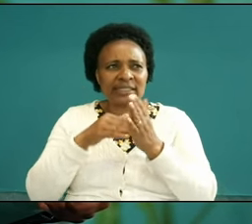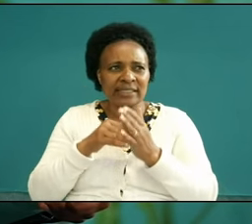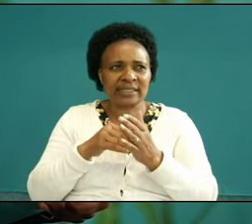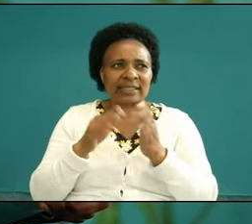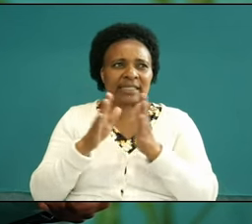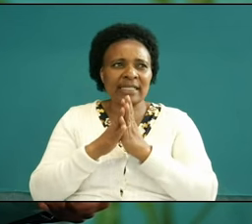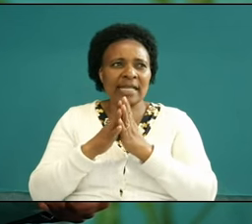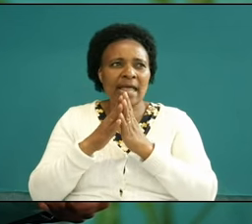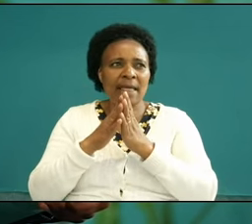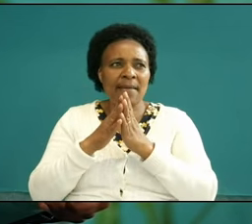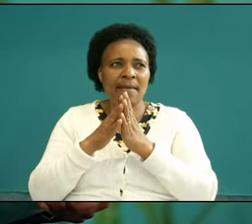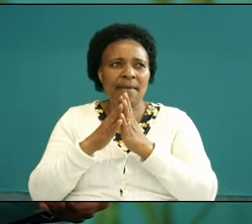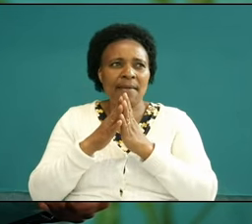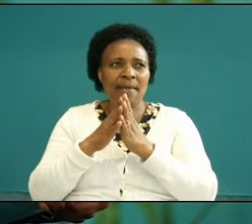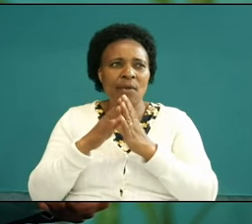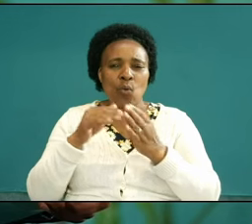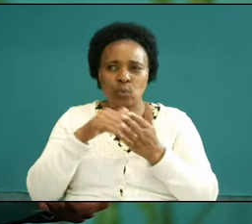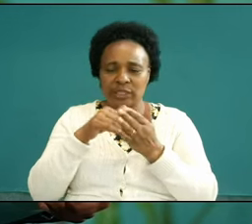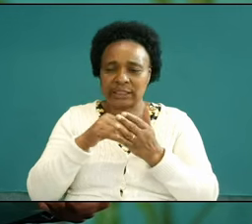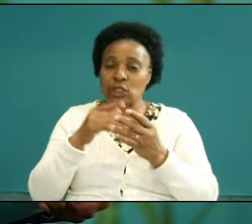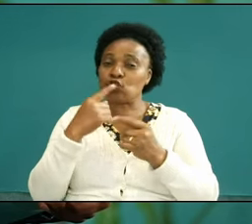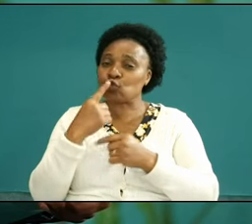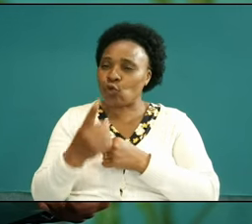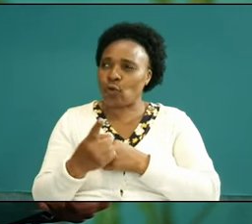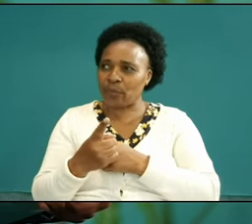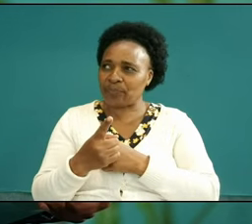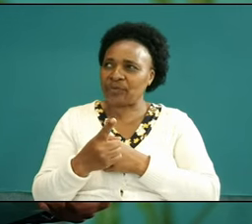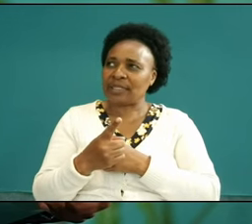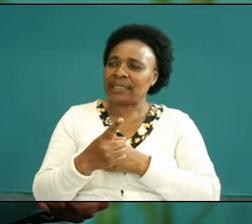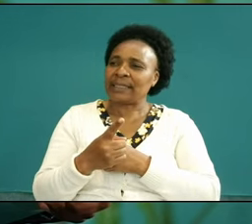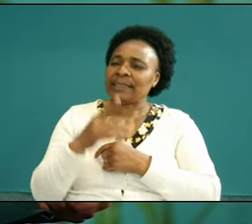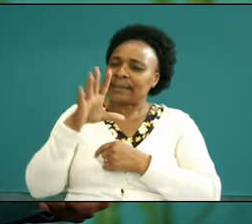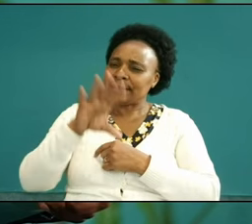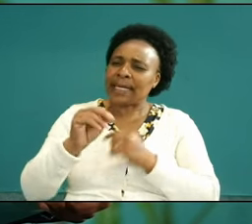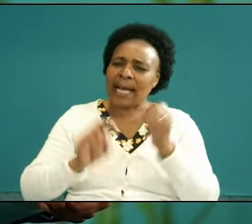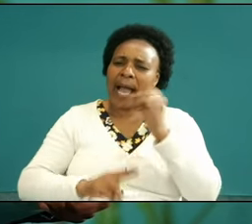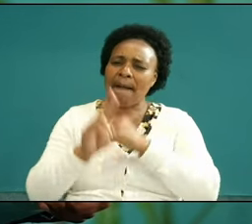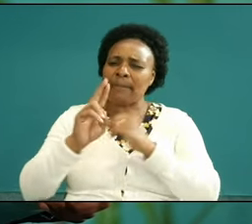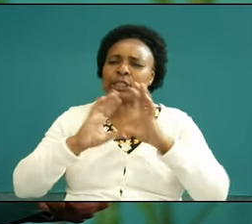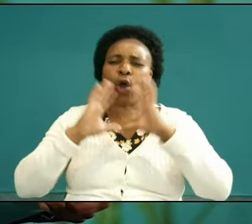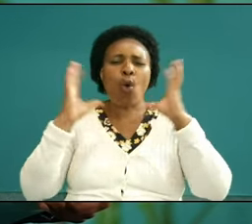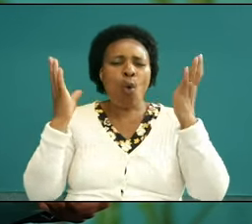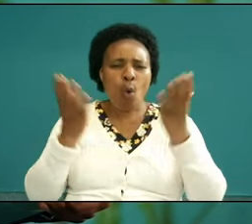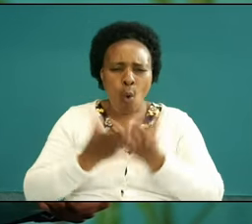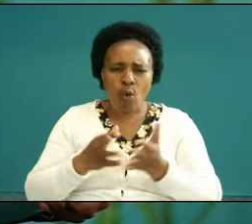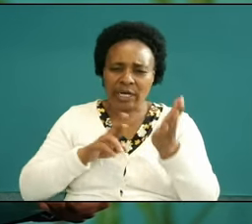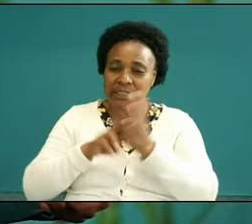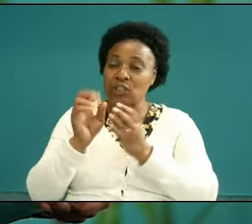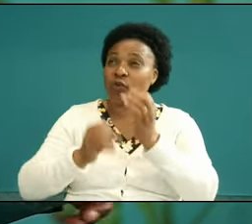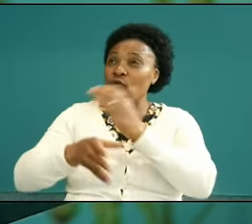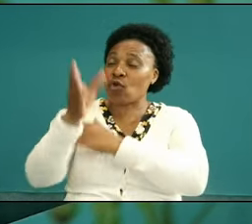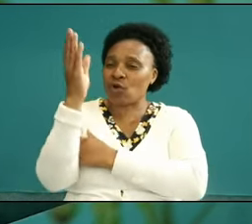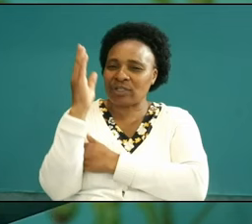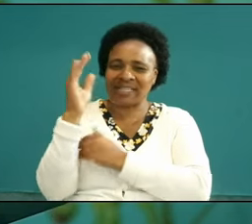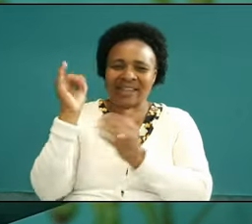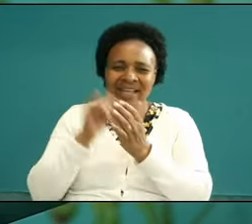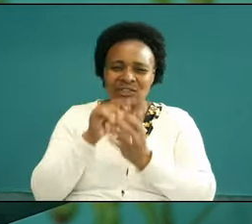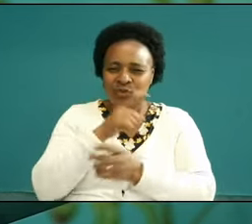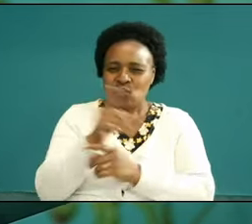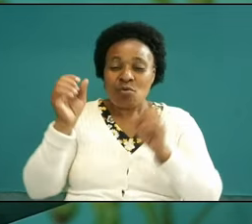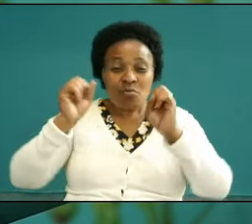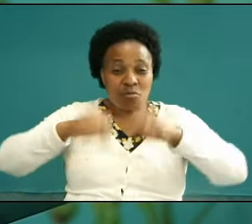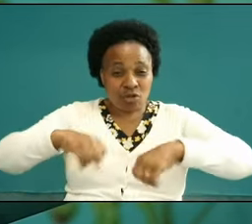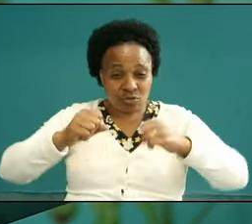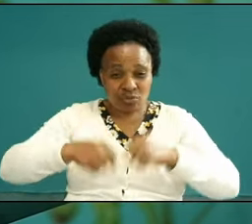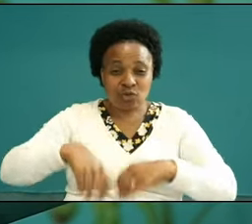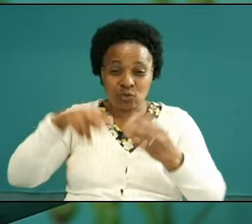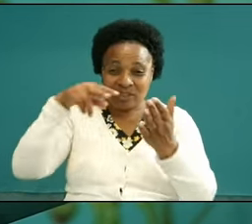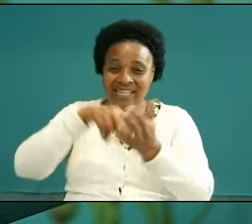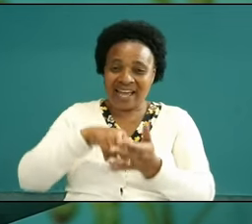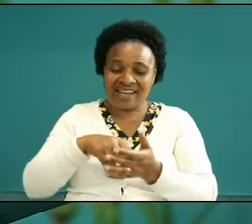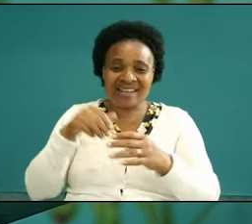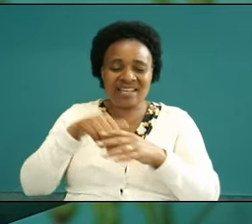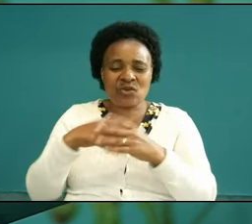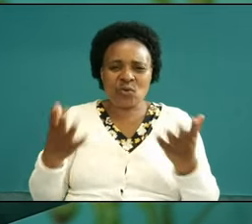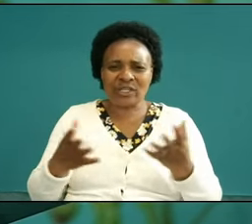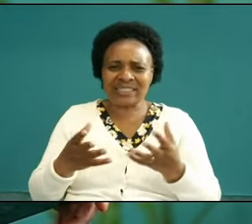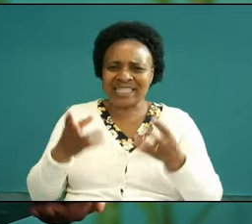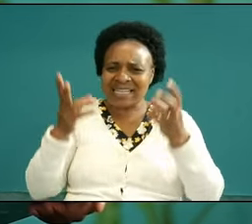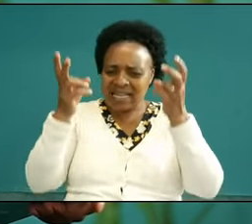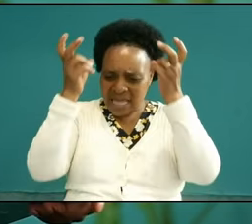places therefore take up the all armor of God that you may be able to withstand in the evil day and